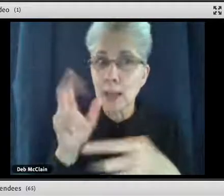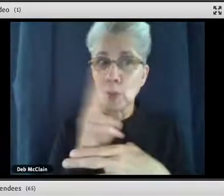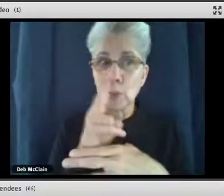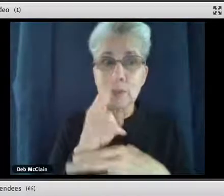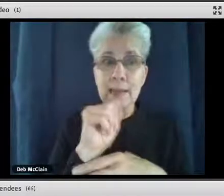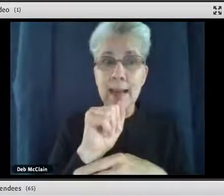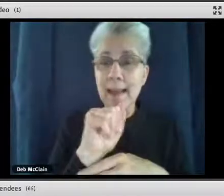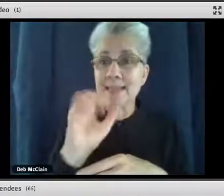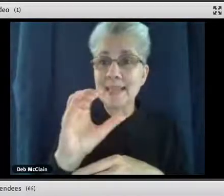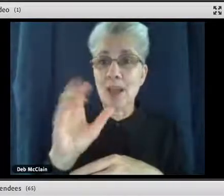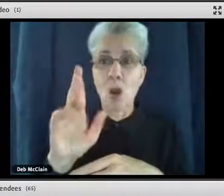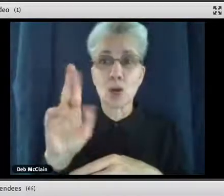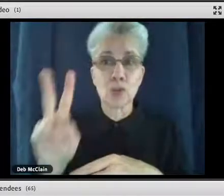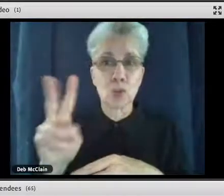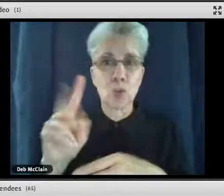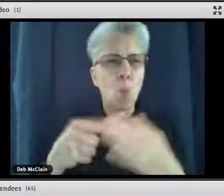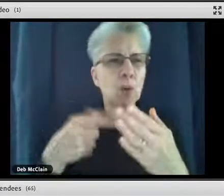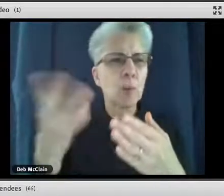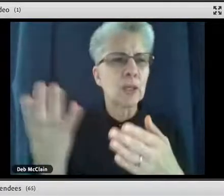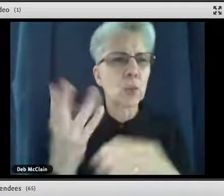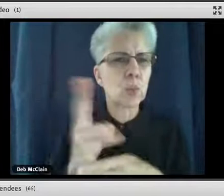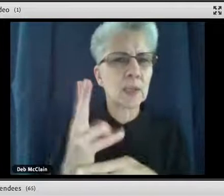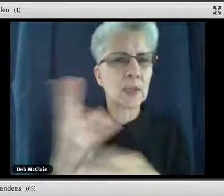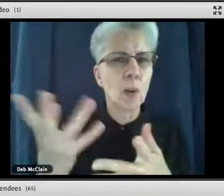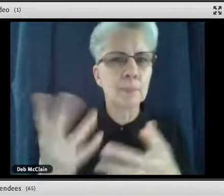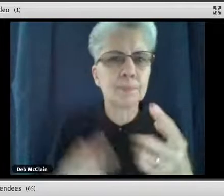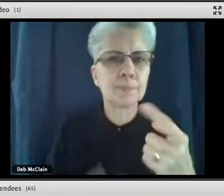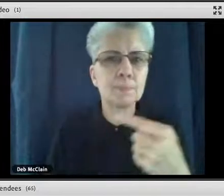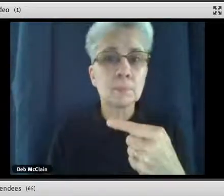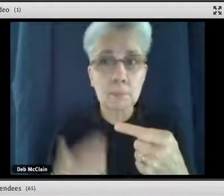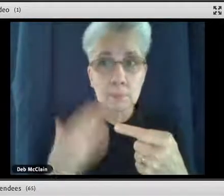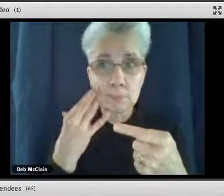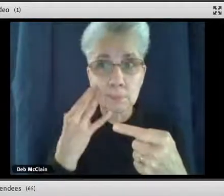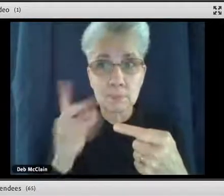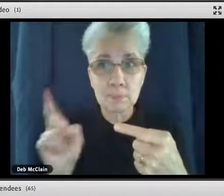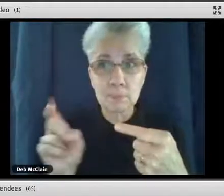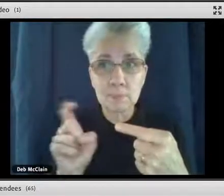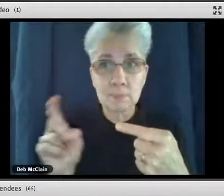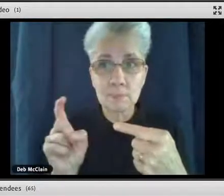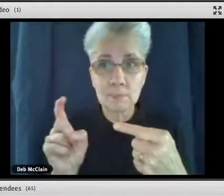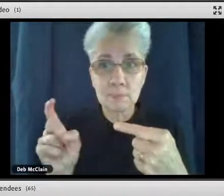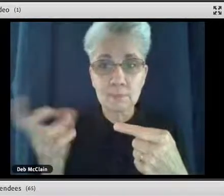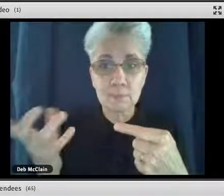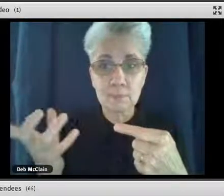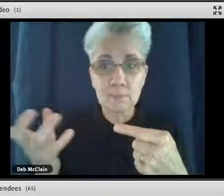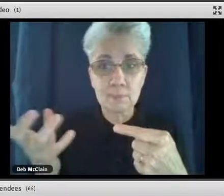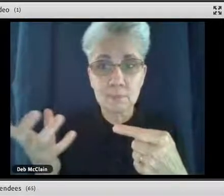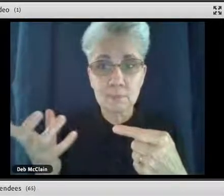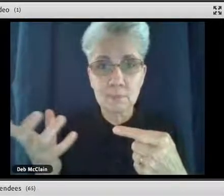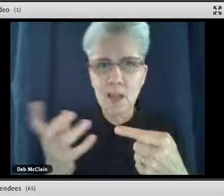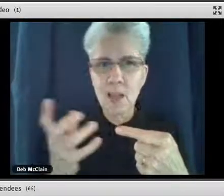If we're not using AACR 2, what are we using? Anyone know?